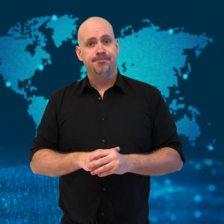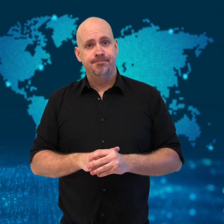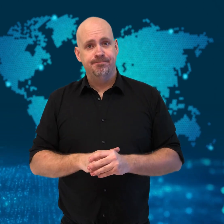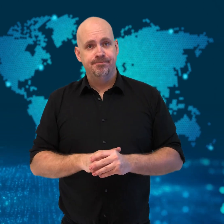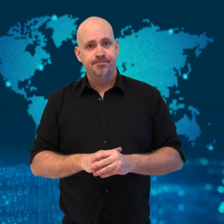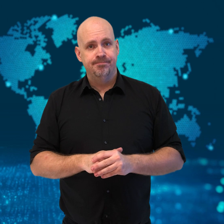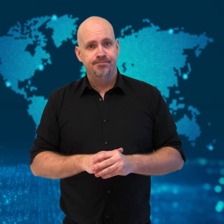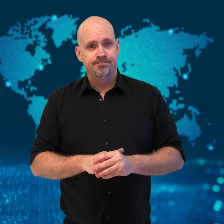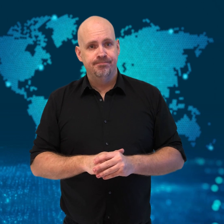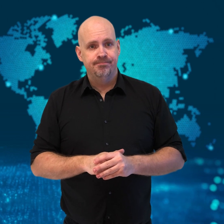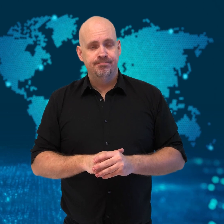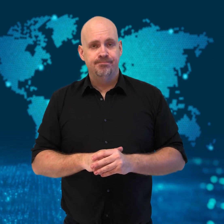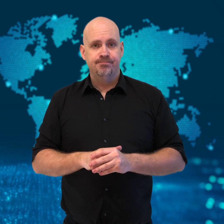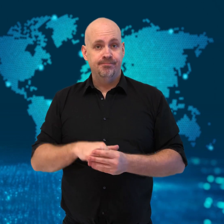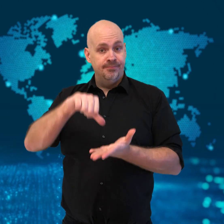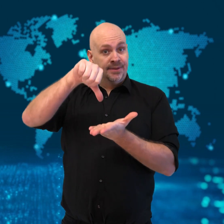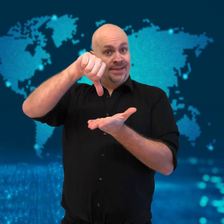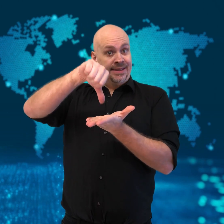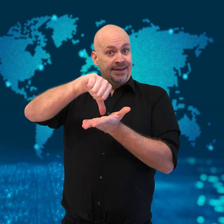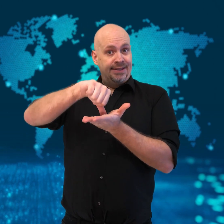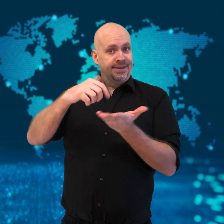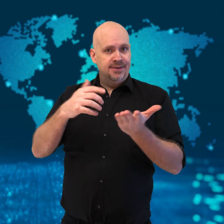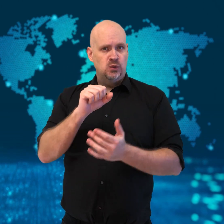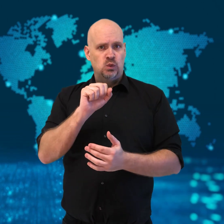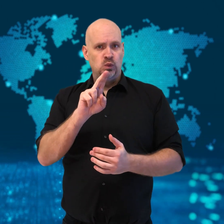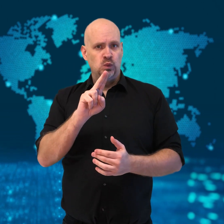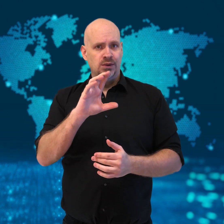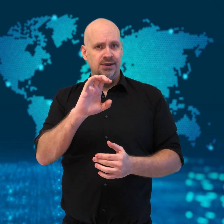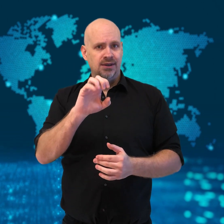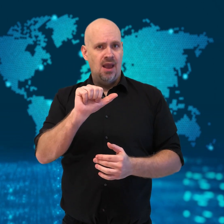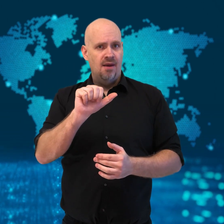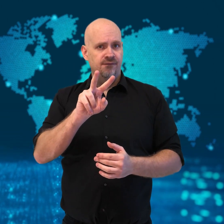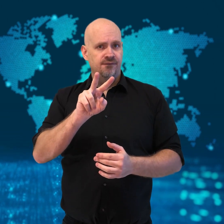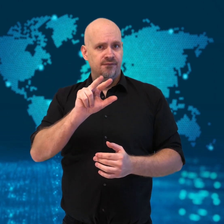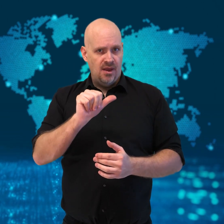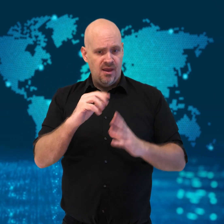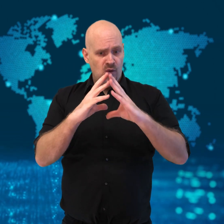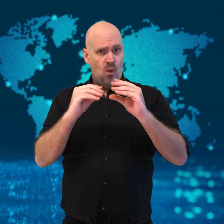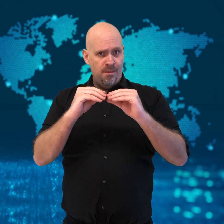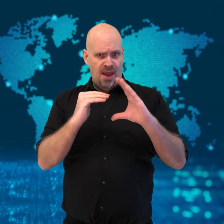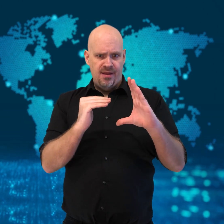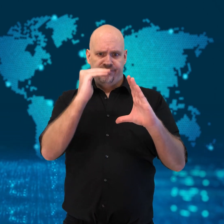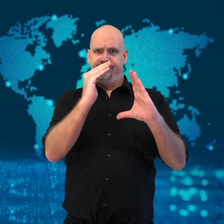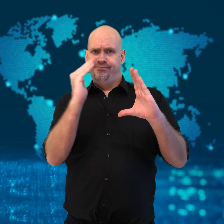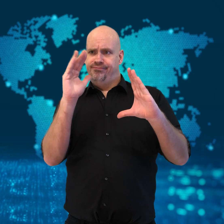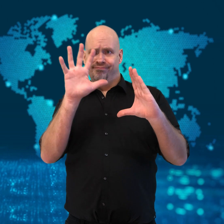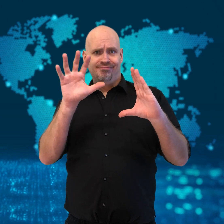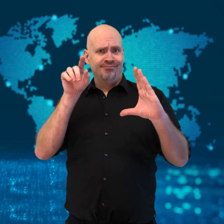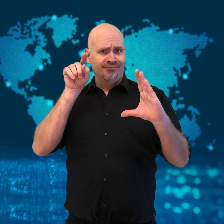a baby died of a heart attack after the bishop plunged the child’s